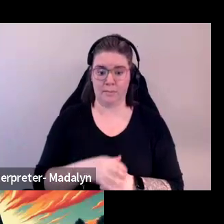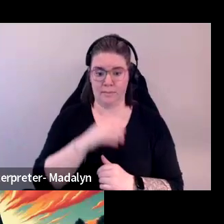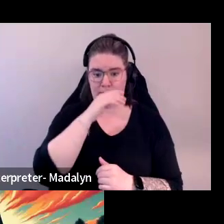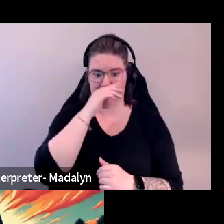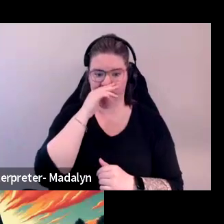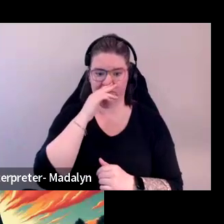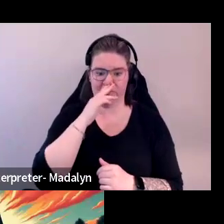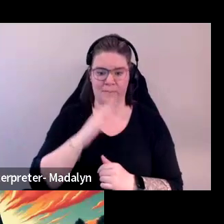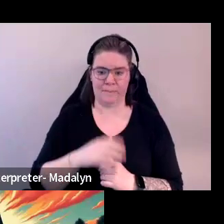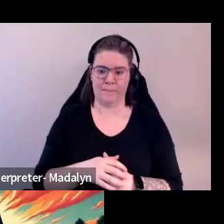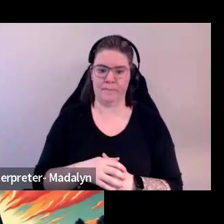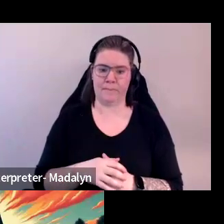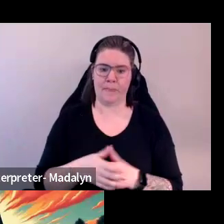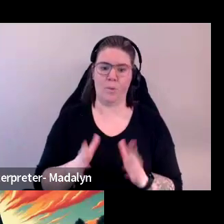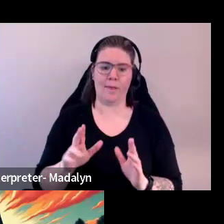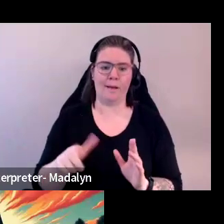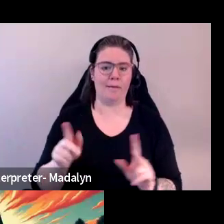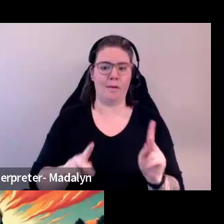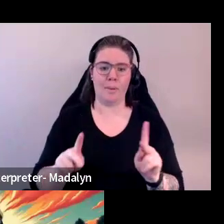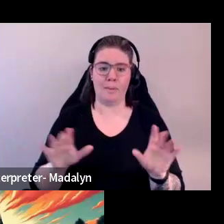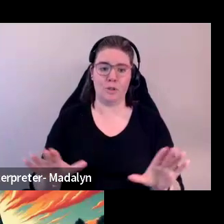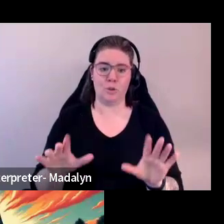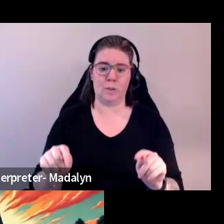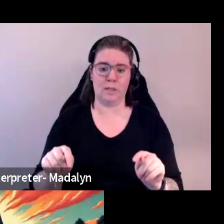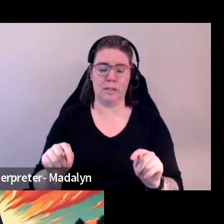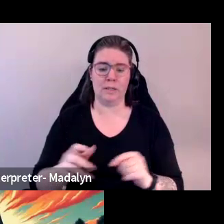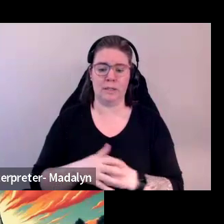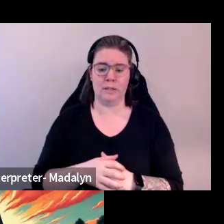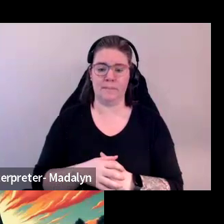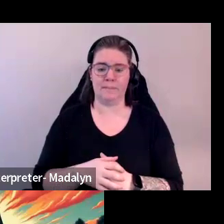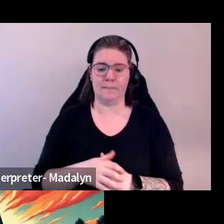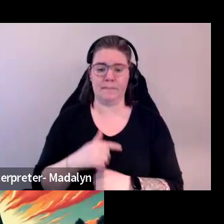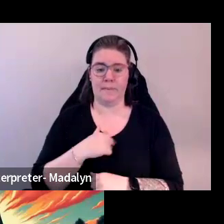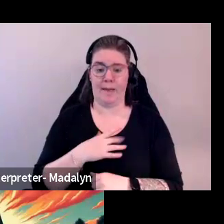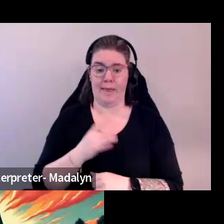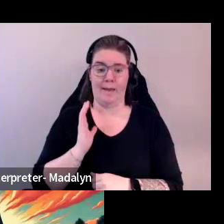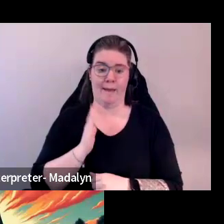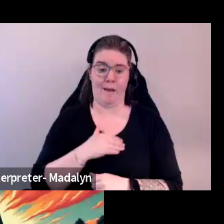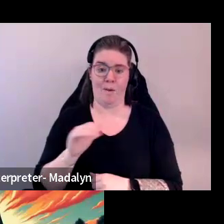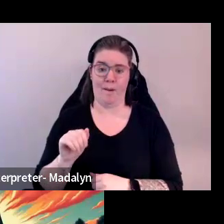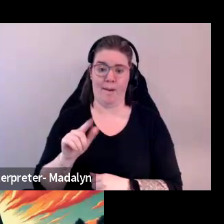Tom Olin: we're letting other people do it, and Tom Olin: I mean, I like our allies. We have great allies, but